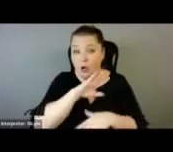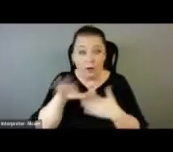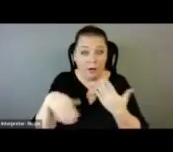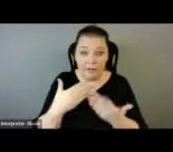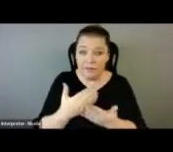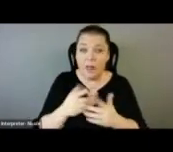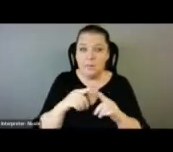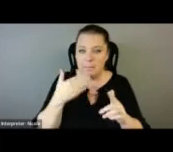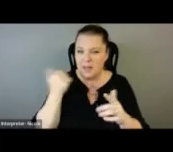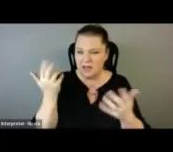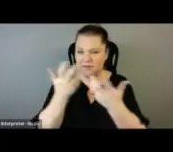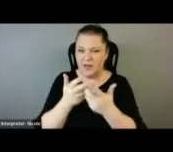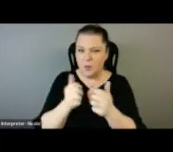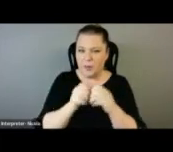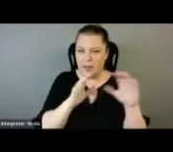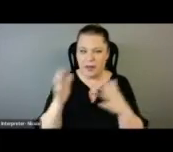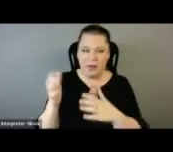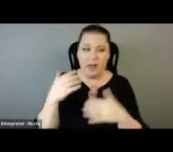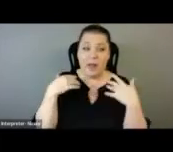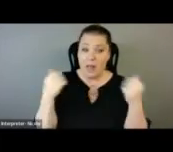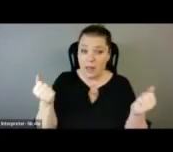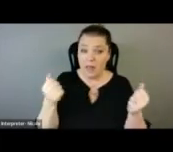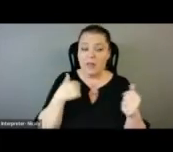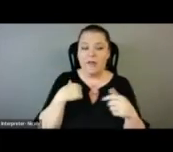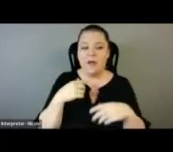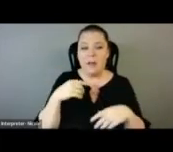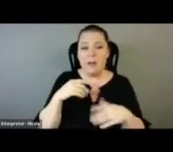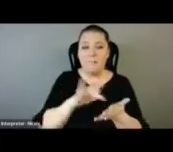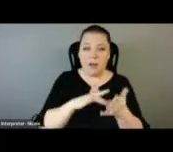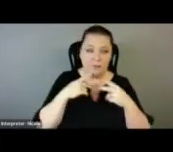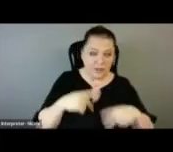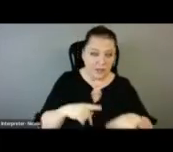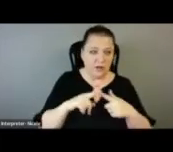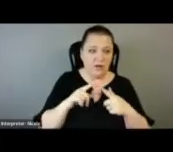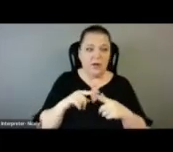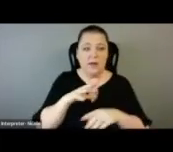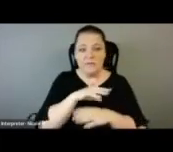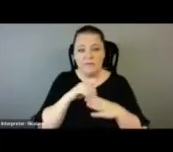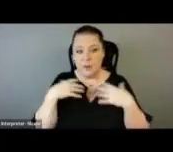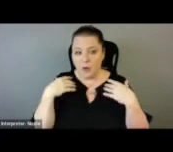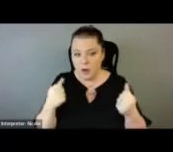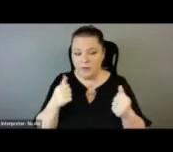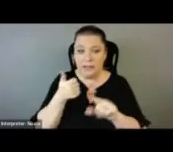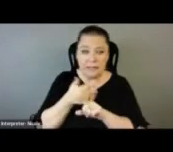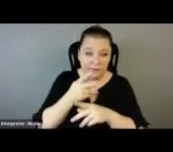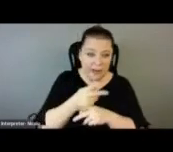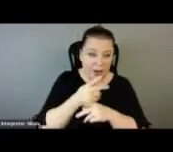categories. So in health, we have medical physical involvement in recovery, self care, sleep and medication